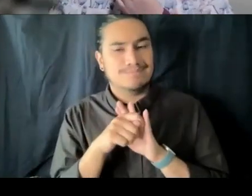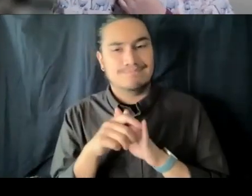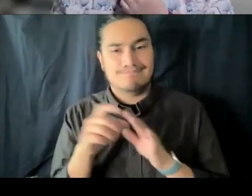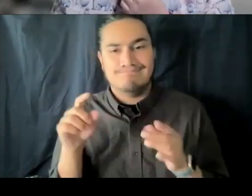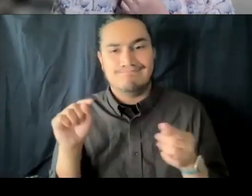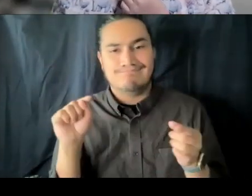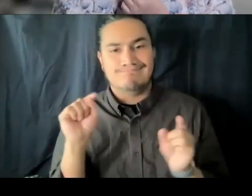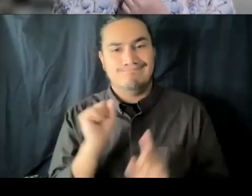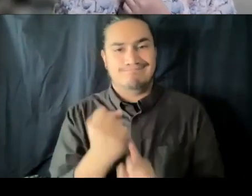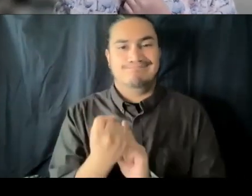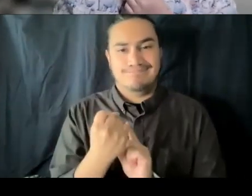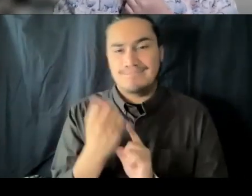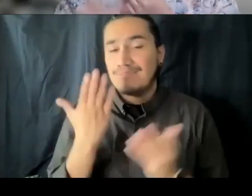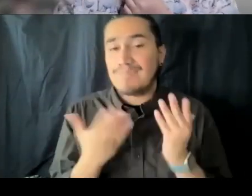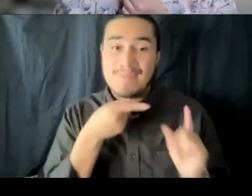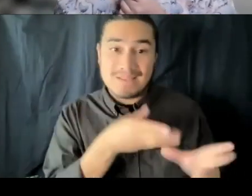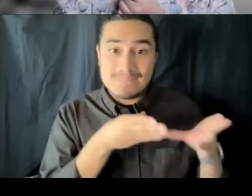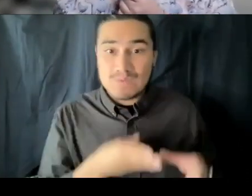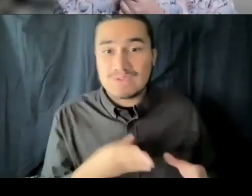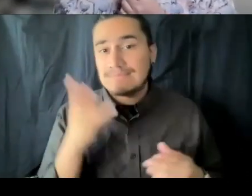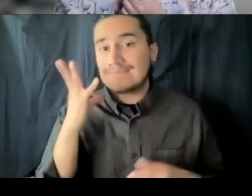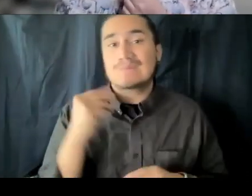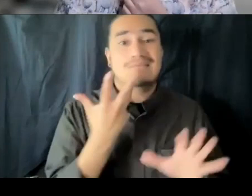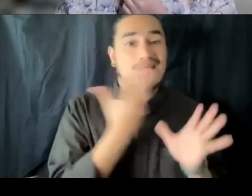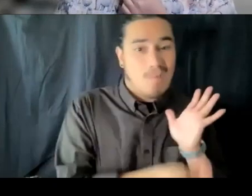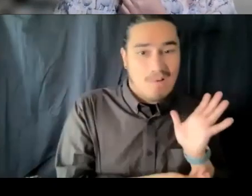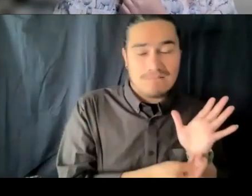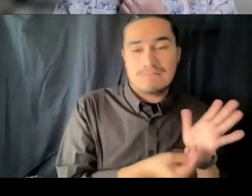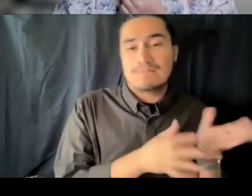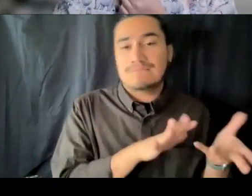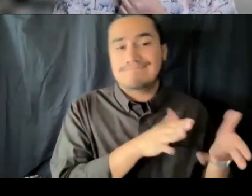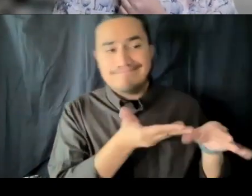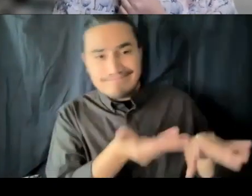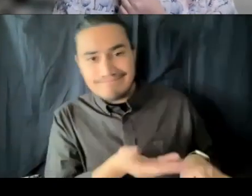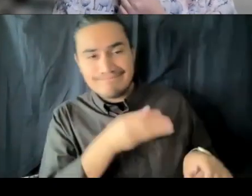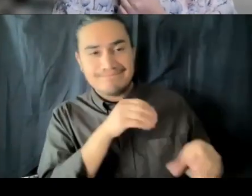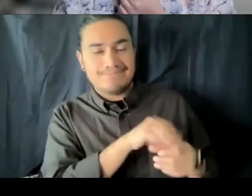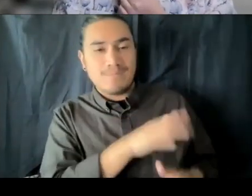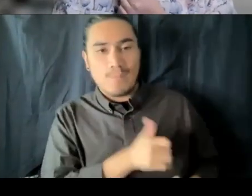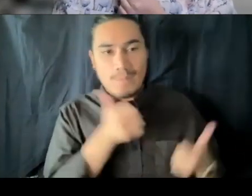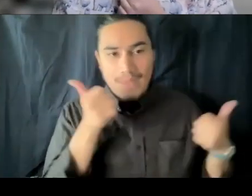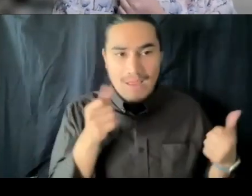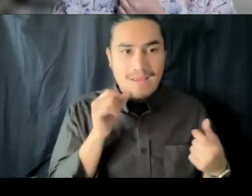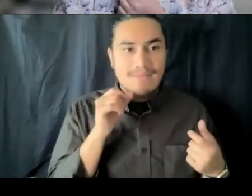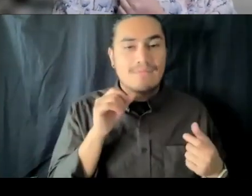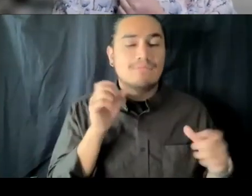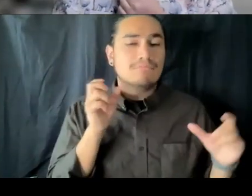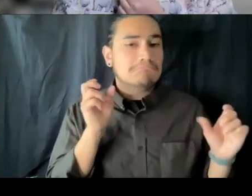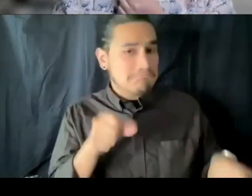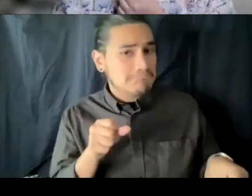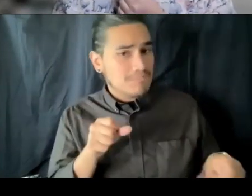a loss in your family or in your life. It could be a long-term situation